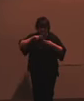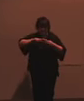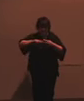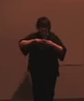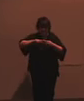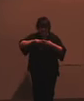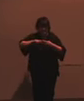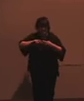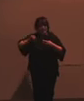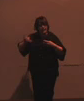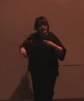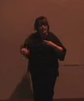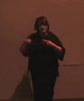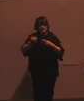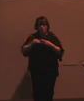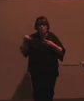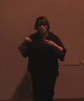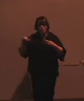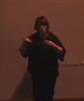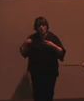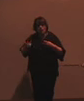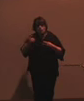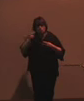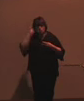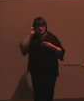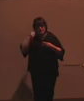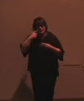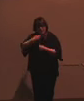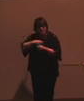like a landscape, so people can feel